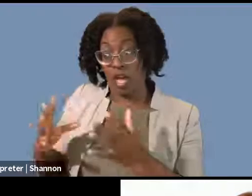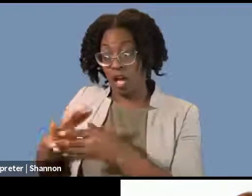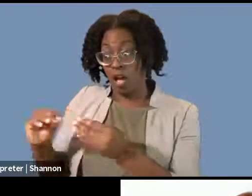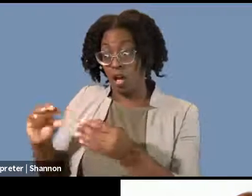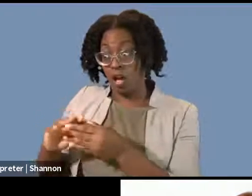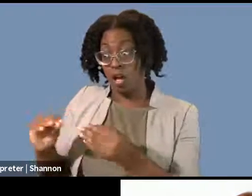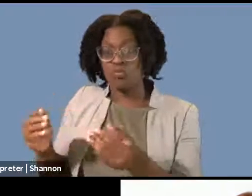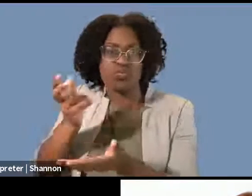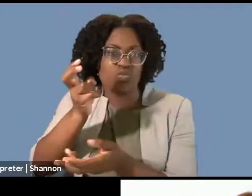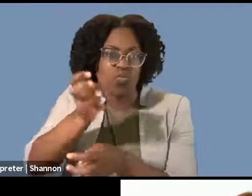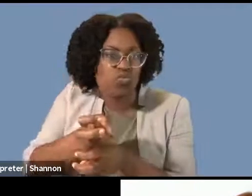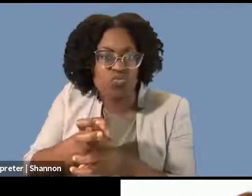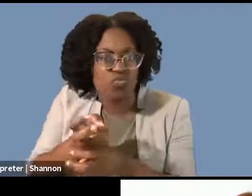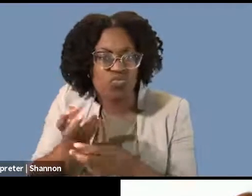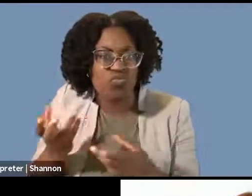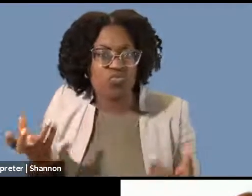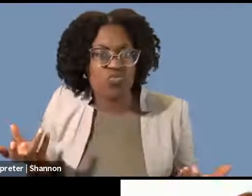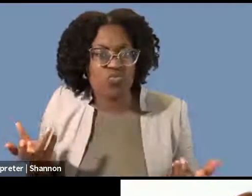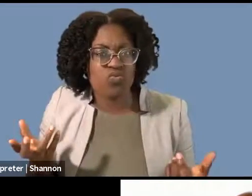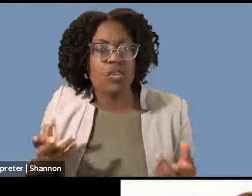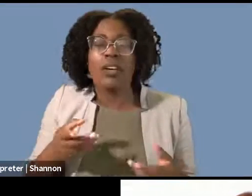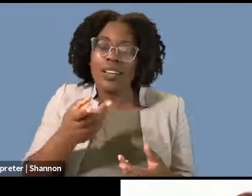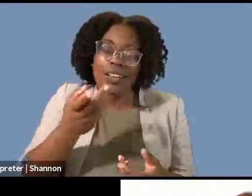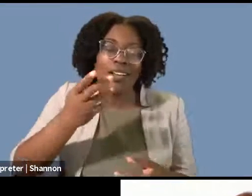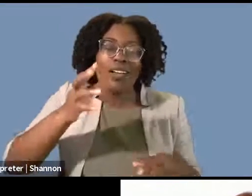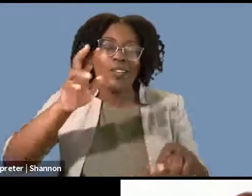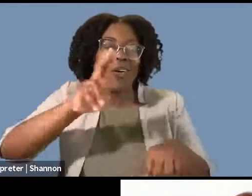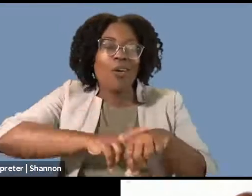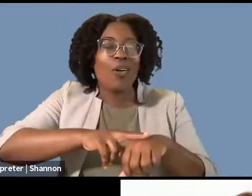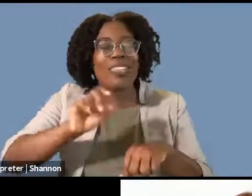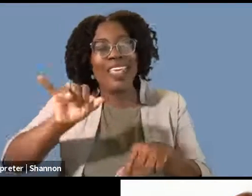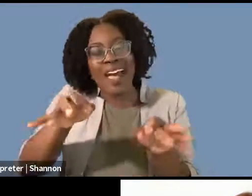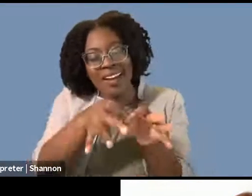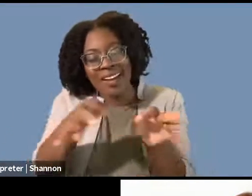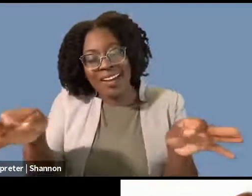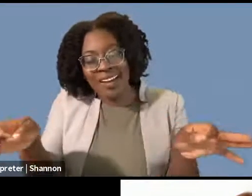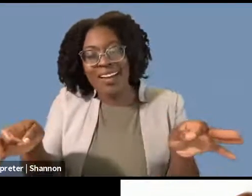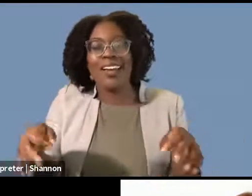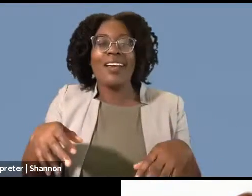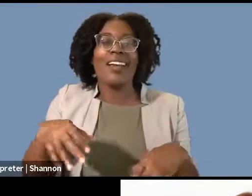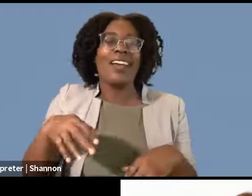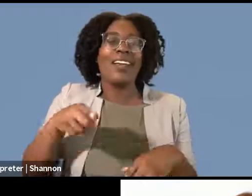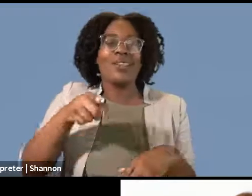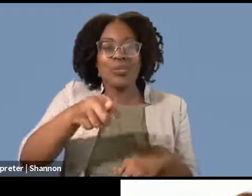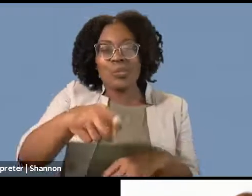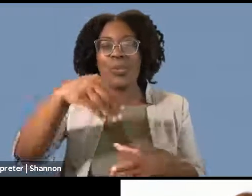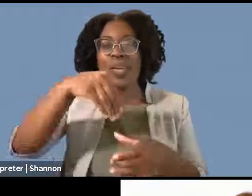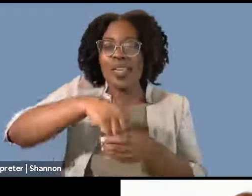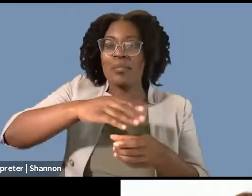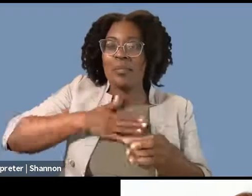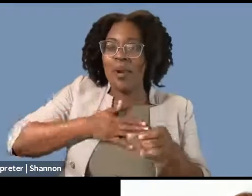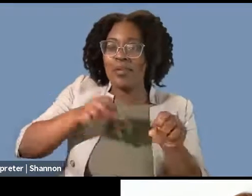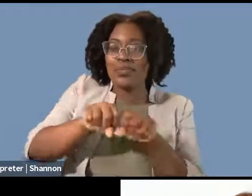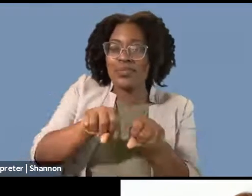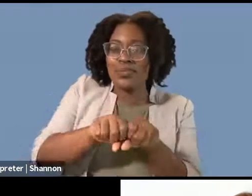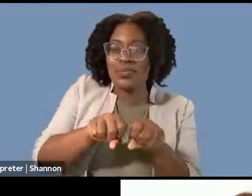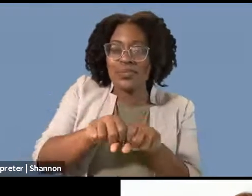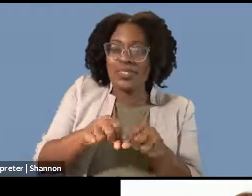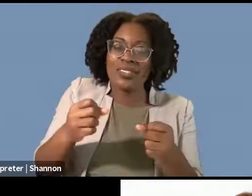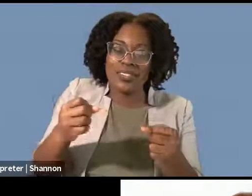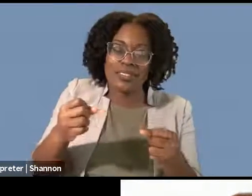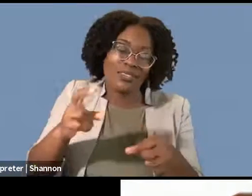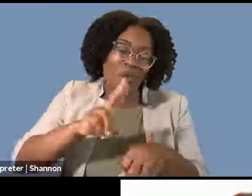can't physically get into my shoes, but you can hear my stories and understand how my life